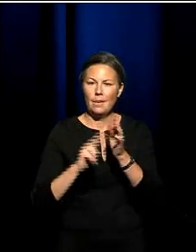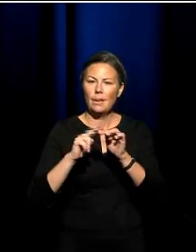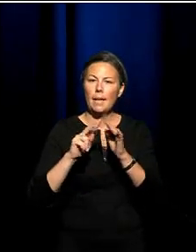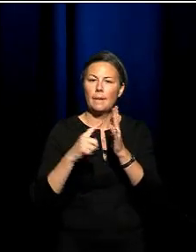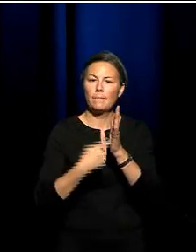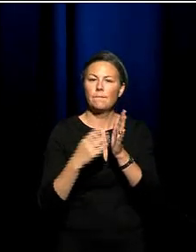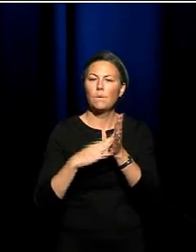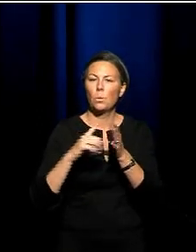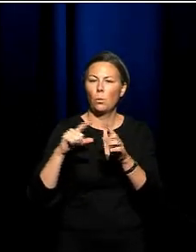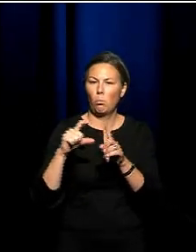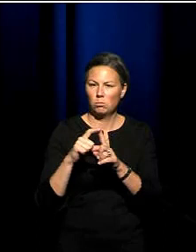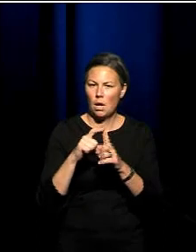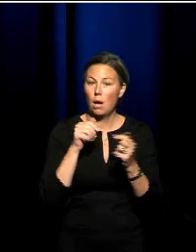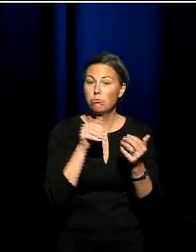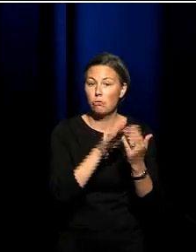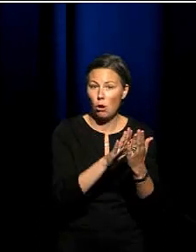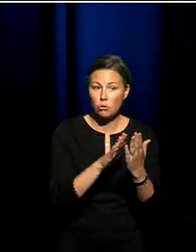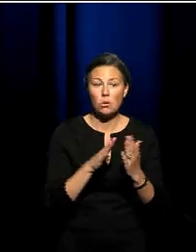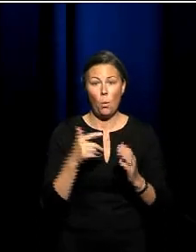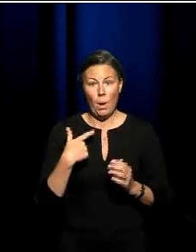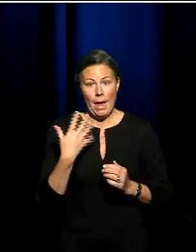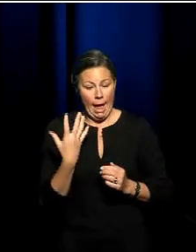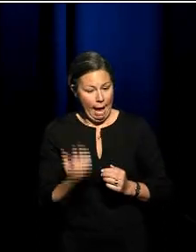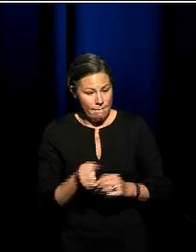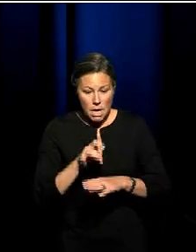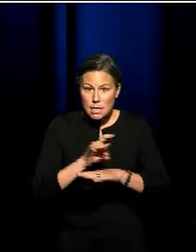support staff to provide an escalation point for distressed callers to our